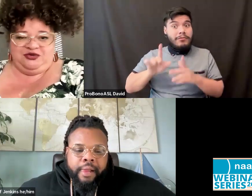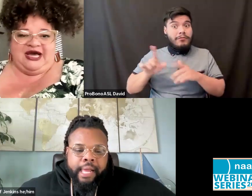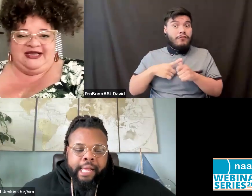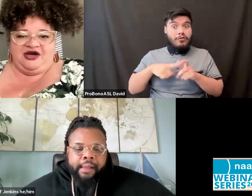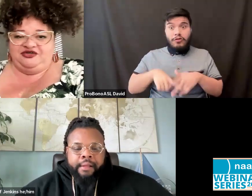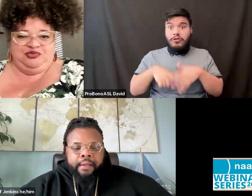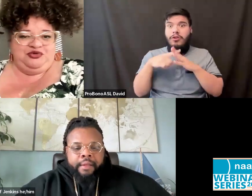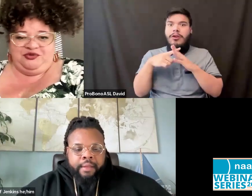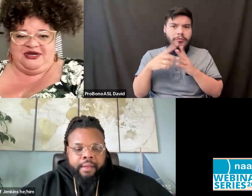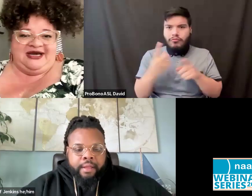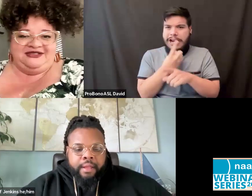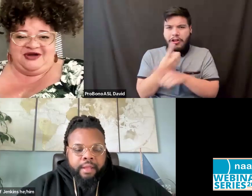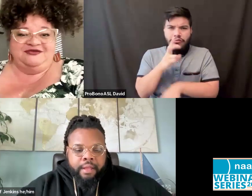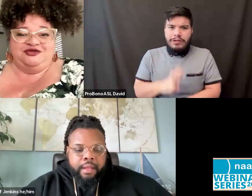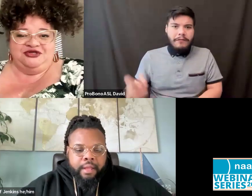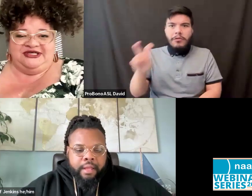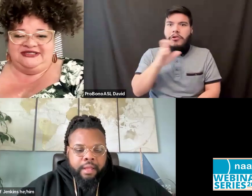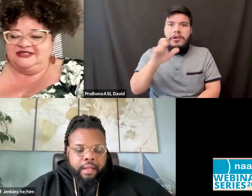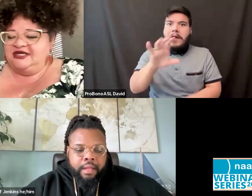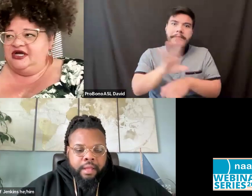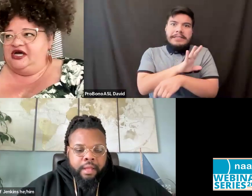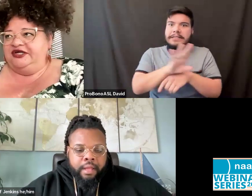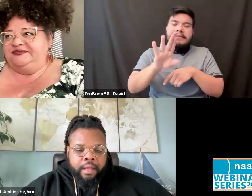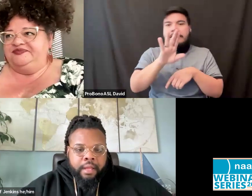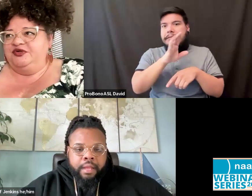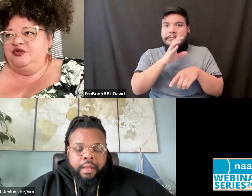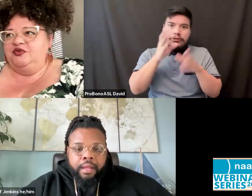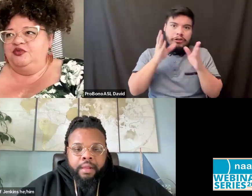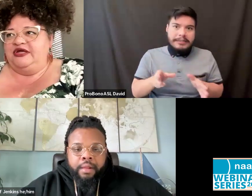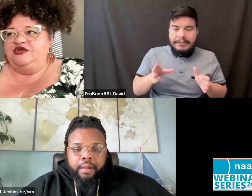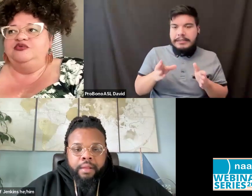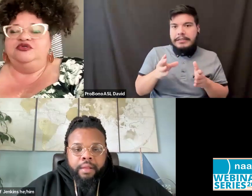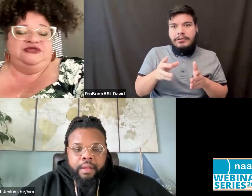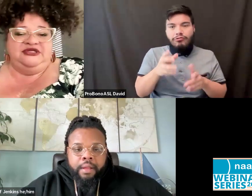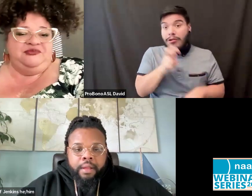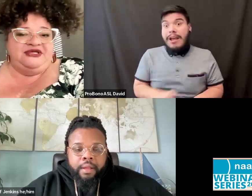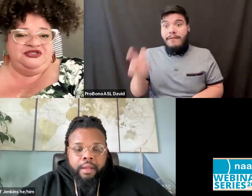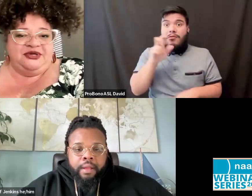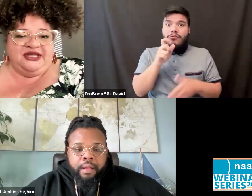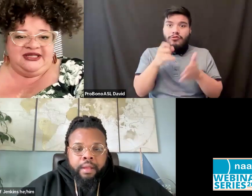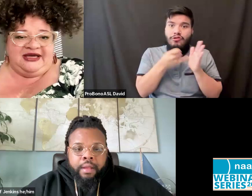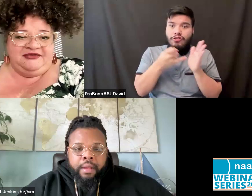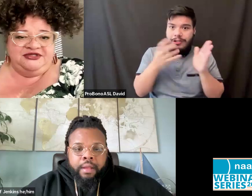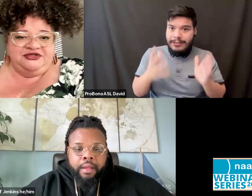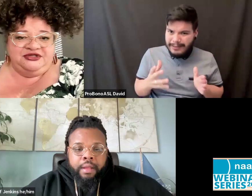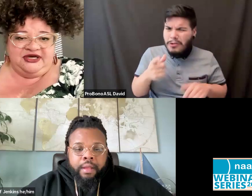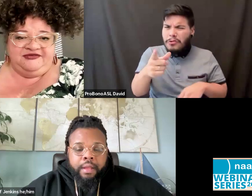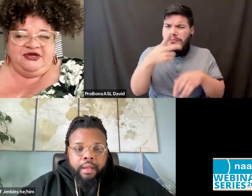you were not an entrepreneur, you were not a travel journalist, you did you mentioned doing a lot of that research yourself.